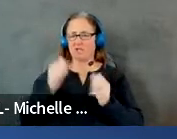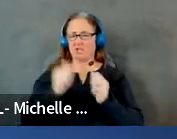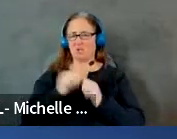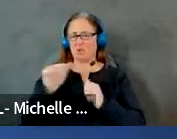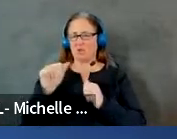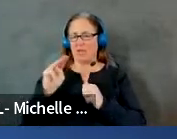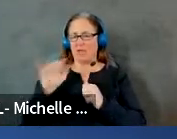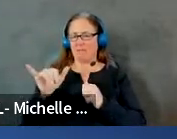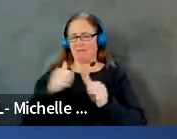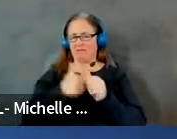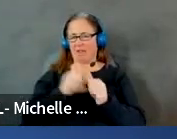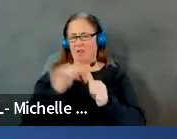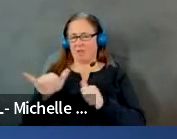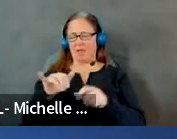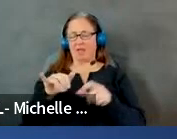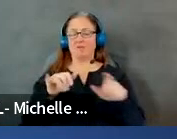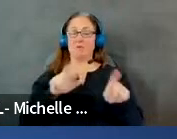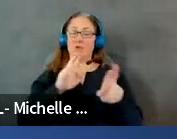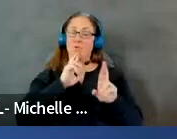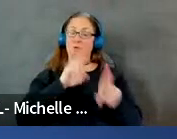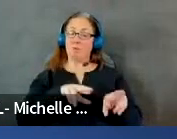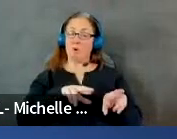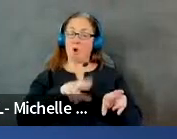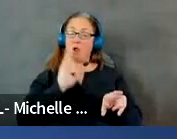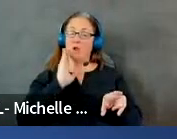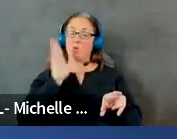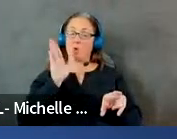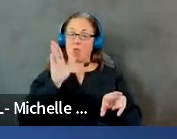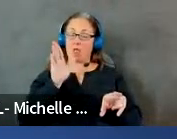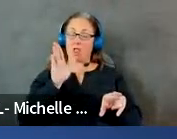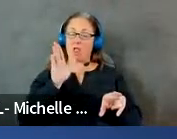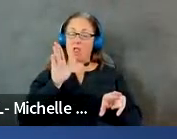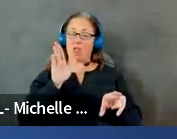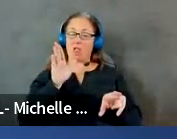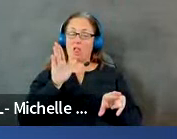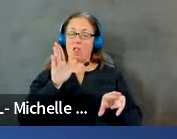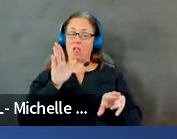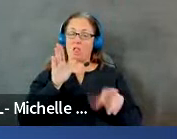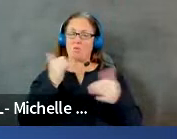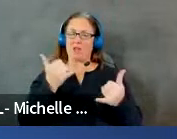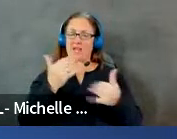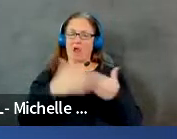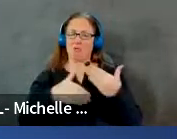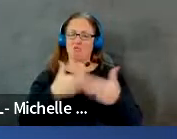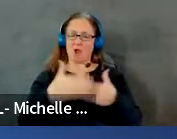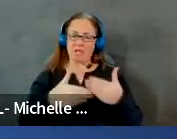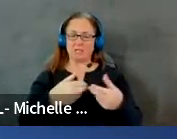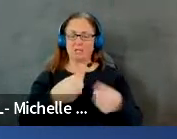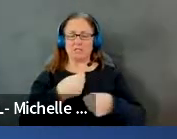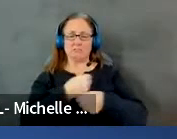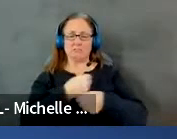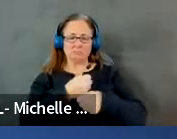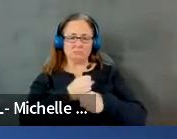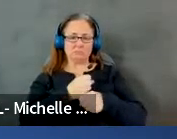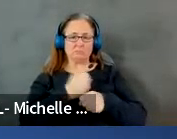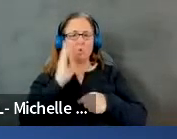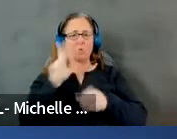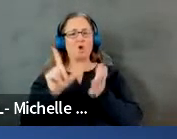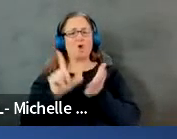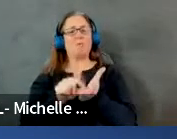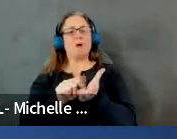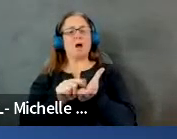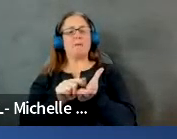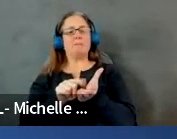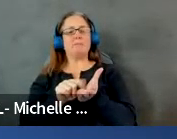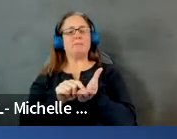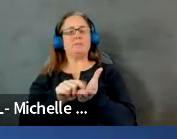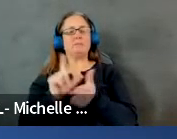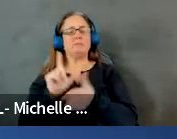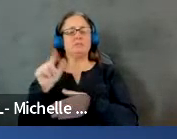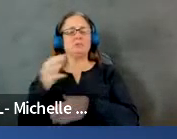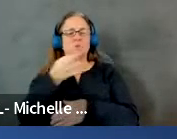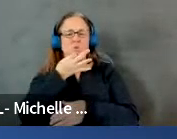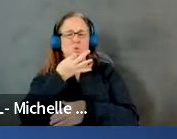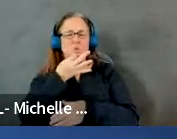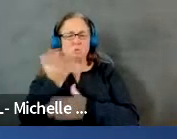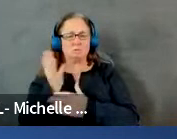So that report is compiled and being processed and it will be published at a date soon. We will